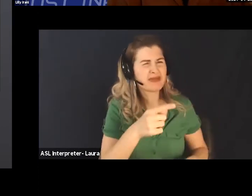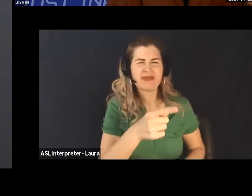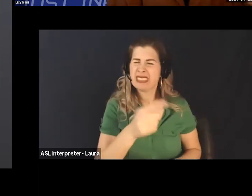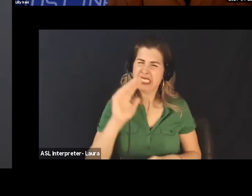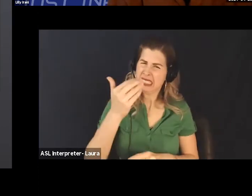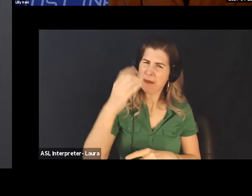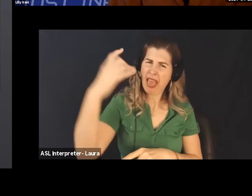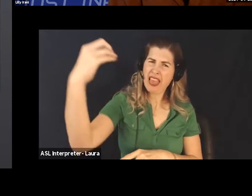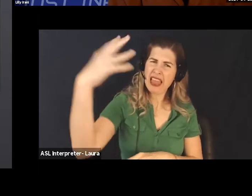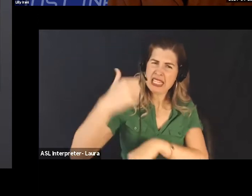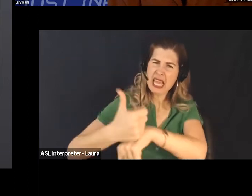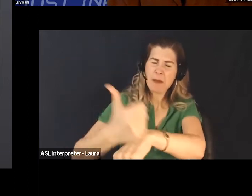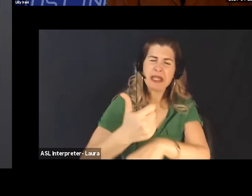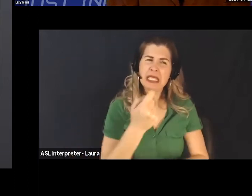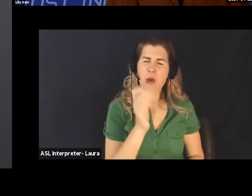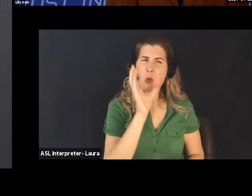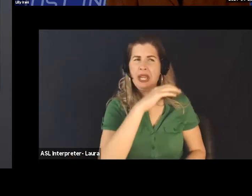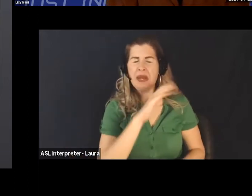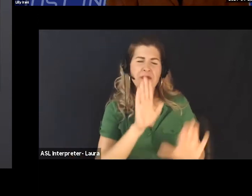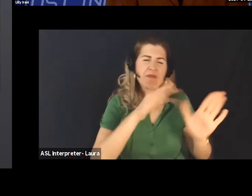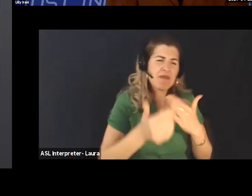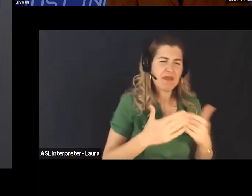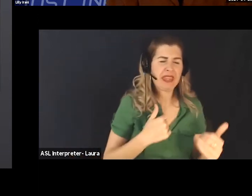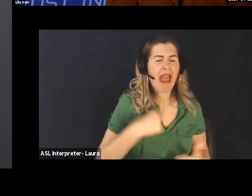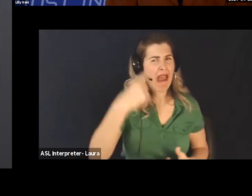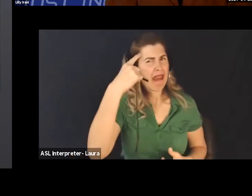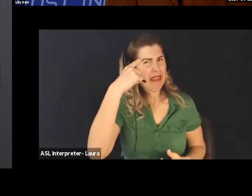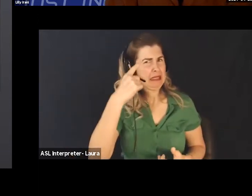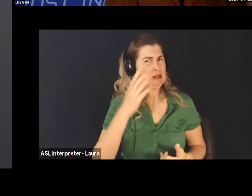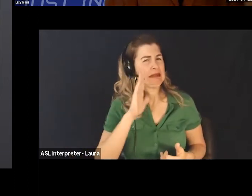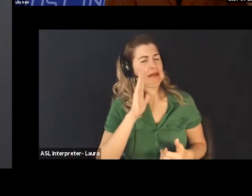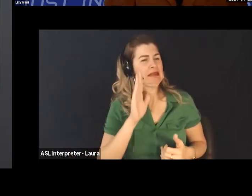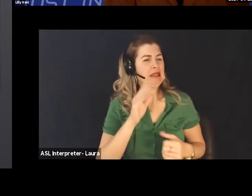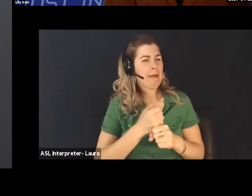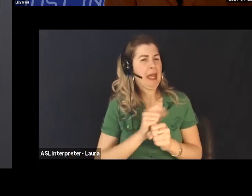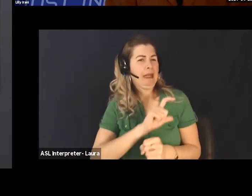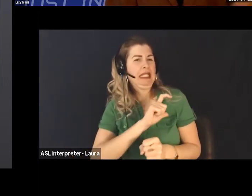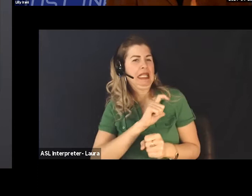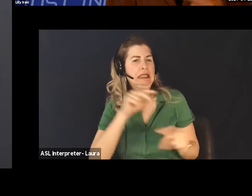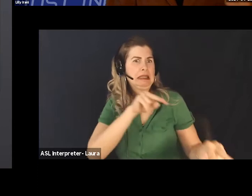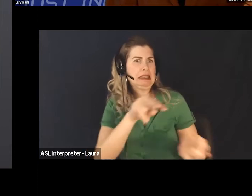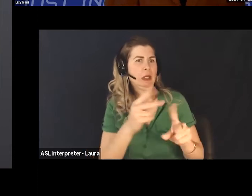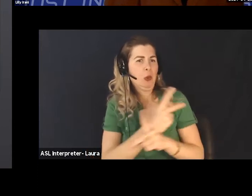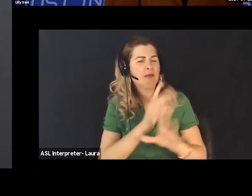He worried that it would intensify existing police surveillance practices. And so he started getting in touch with a bunch of other community organizers.